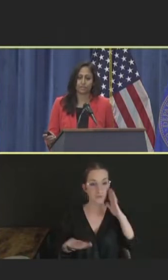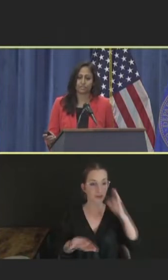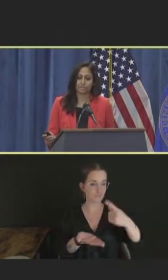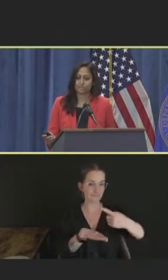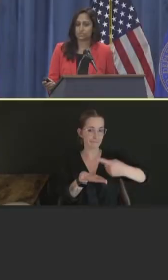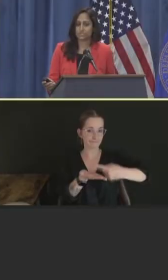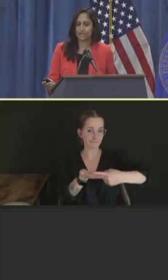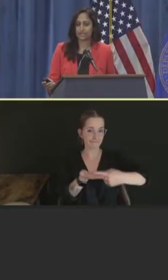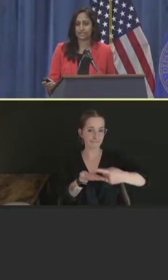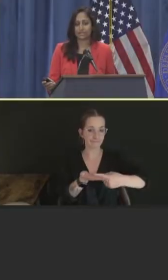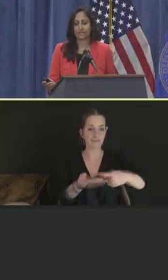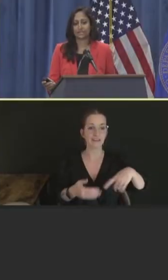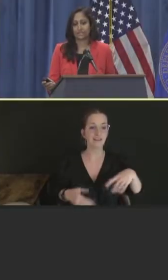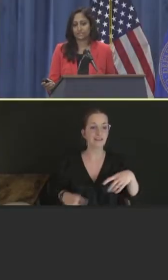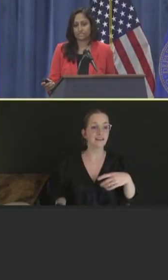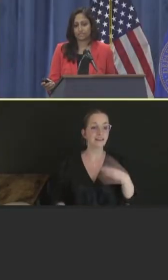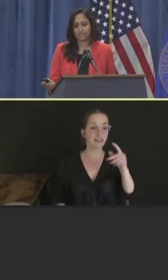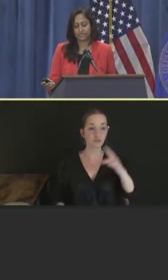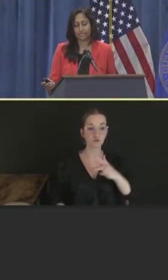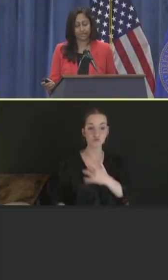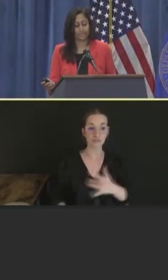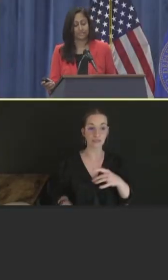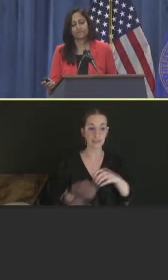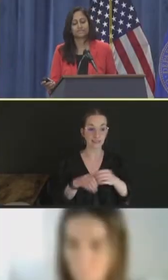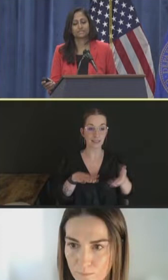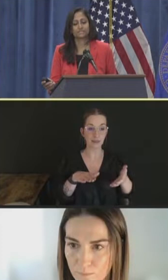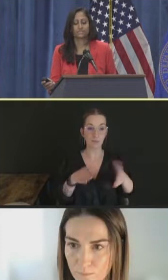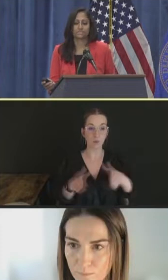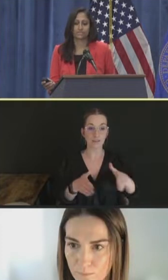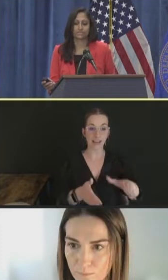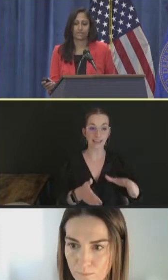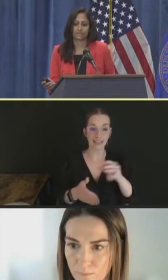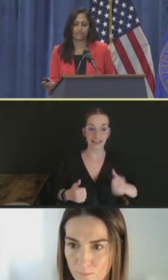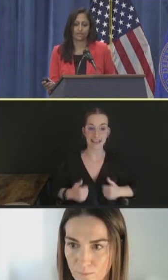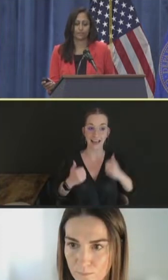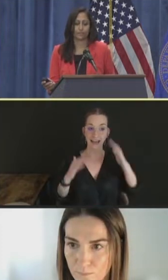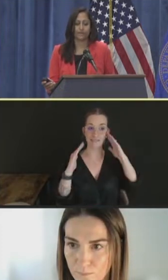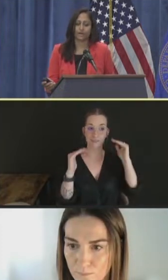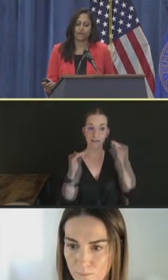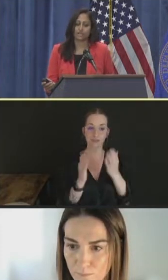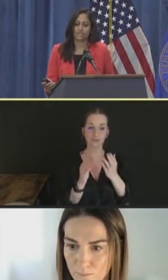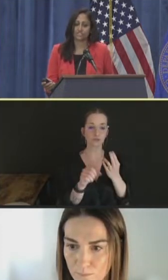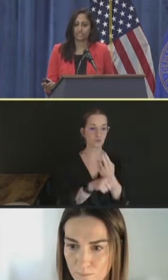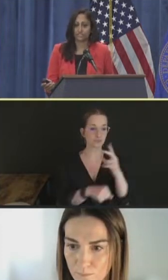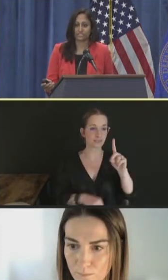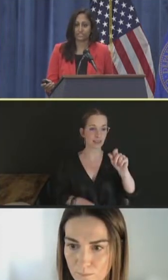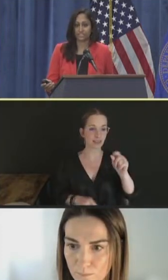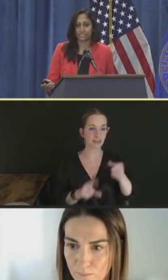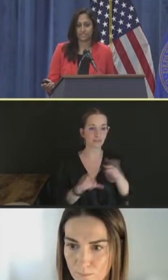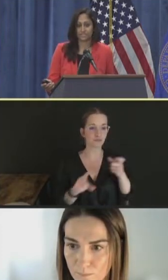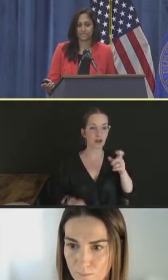Trends in Mortality and Life Expectancy using data from the National Vital Statistics System.